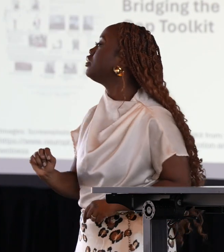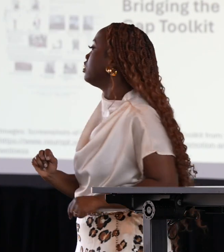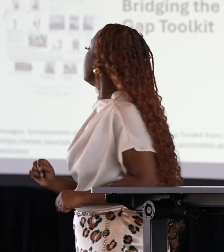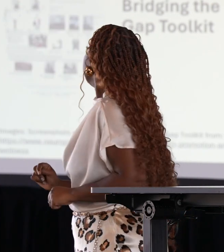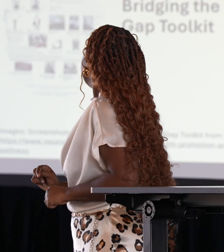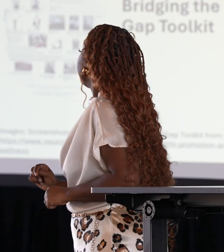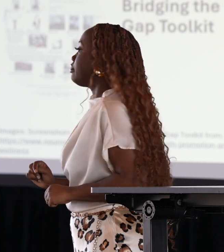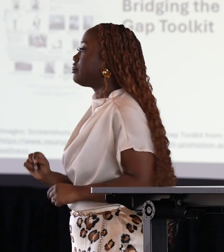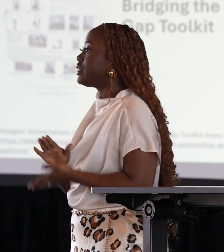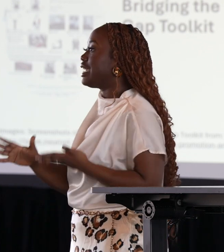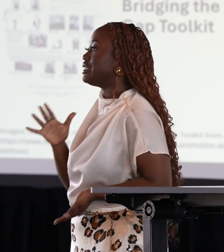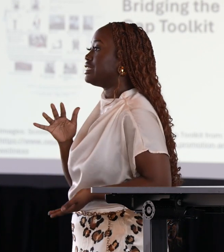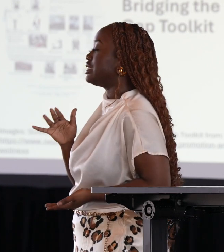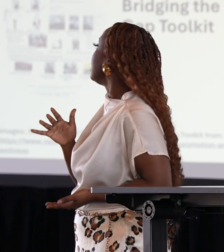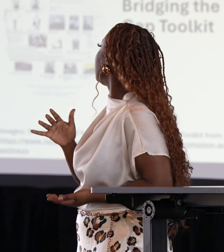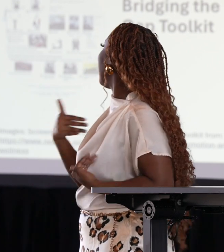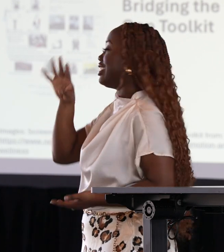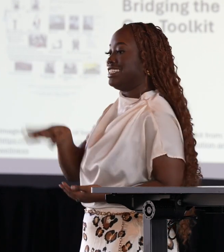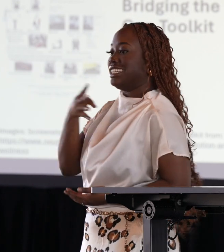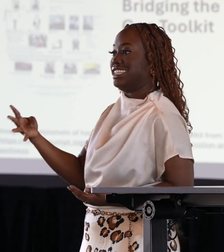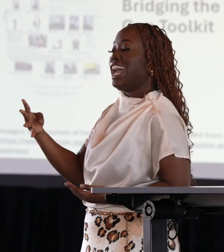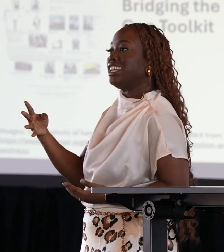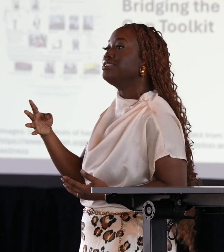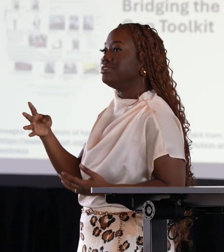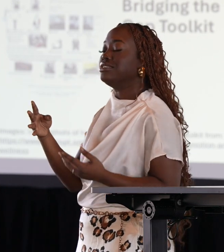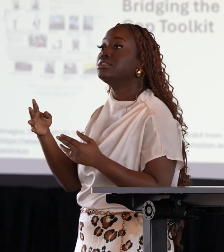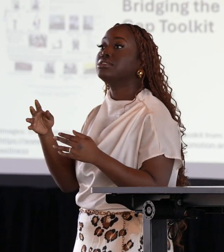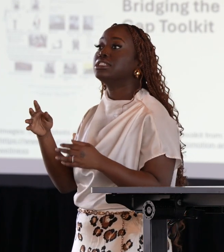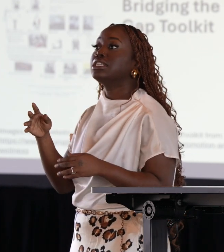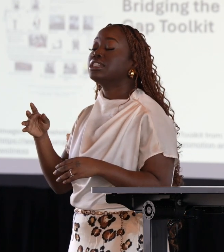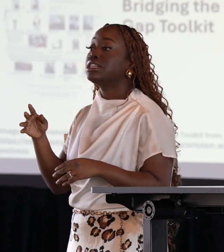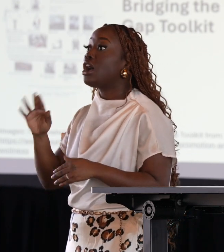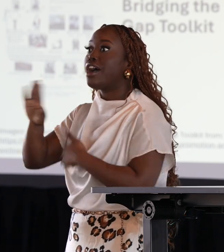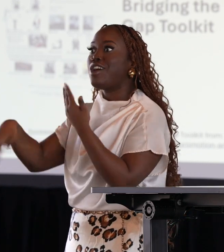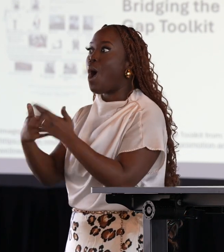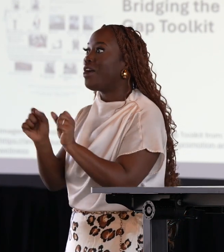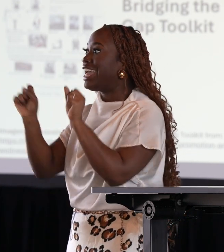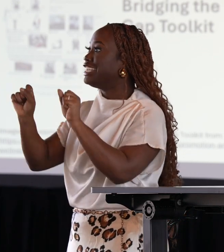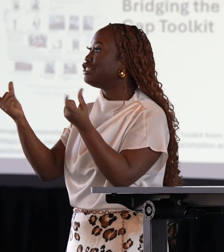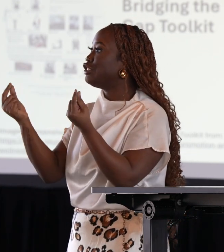nice little schematic that my colleague, Karen Hutchison did where you have all the exercises you're doing in therapy. You can